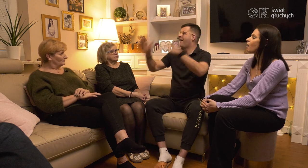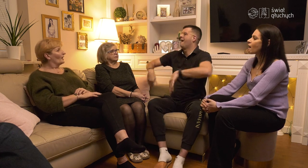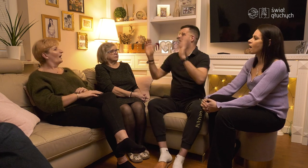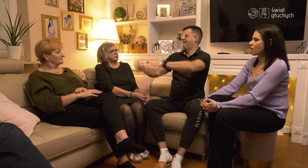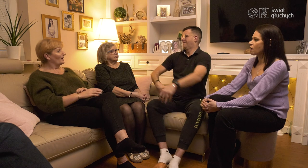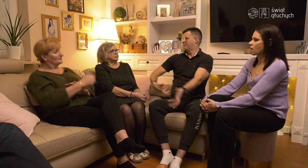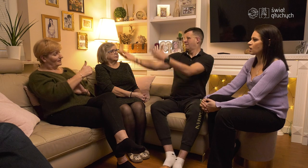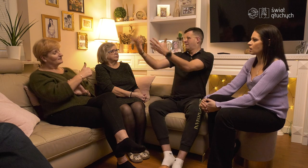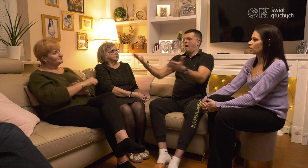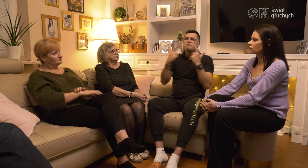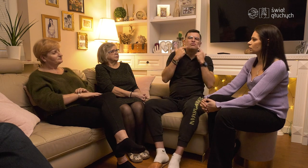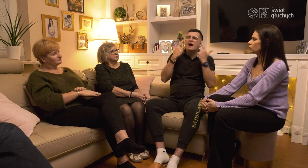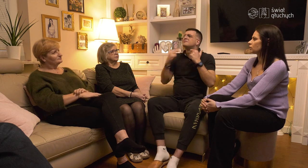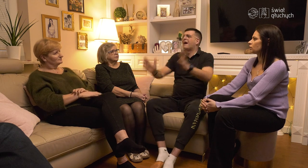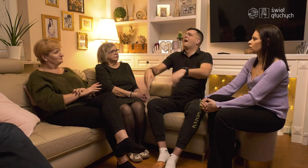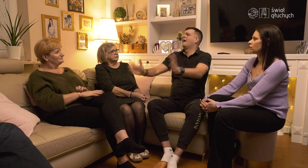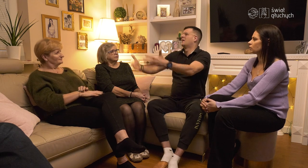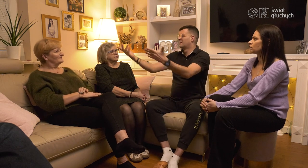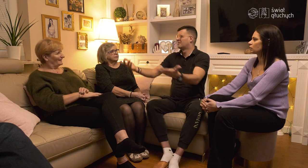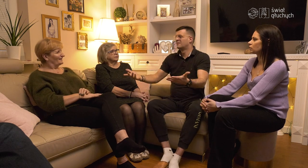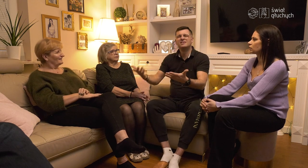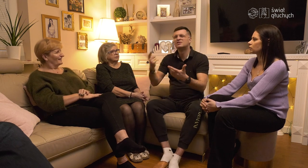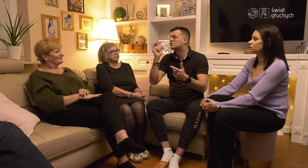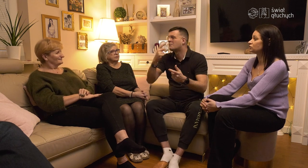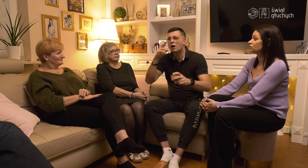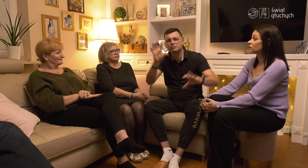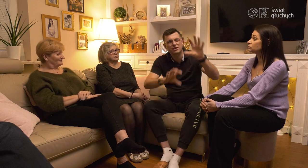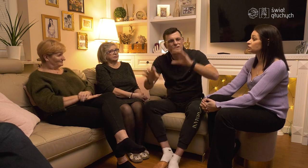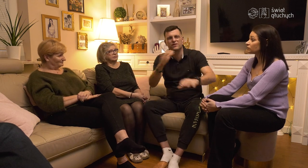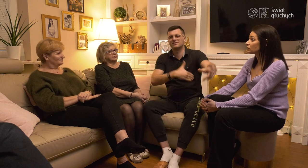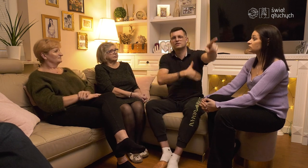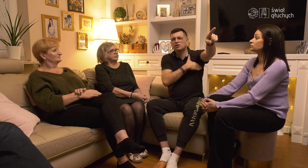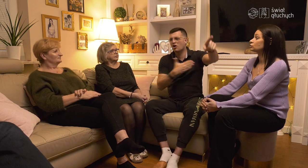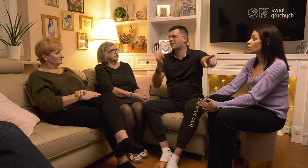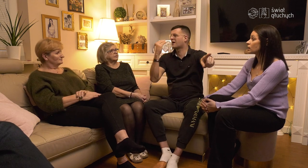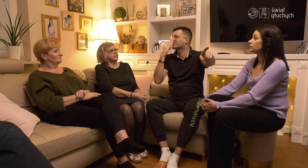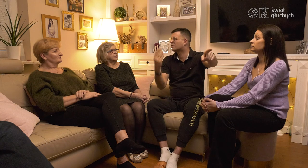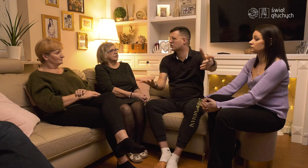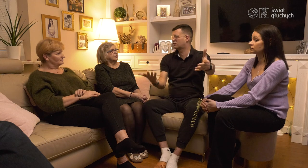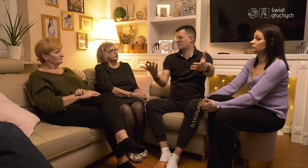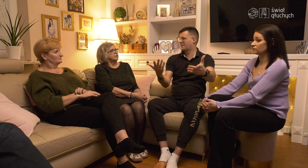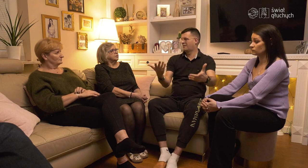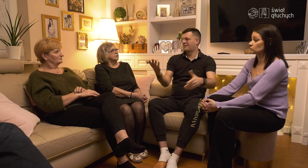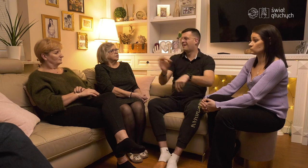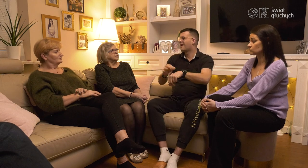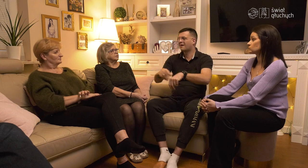and they agree to it. And later there is a cry, but it's too late. You have to find out what deaf children are like at school,